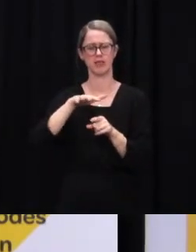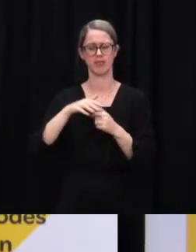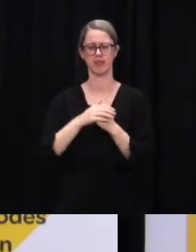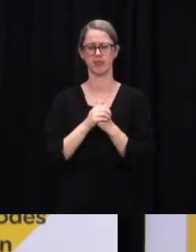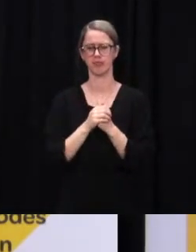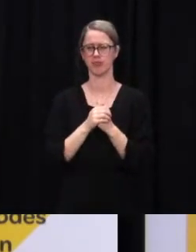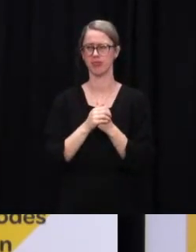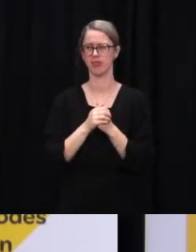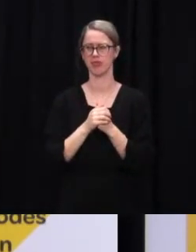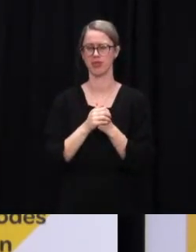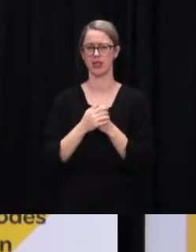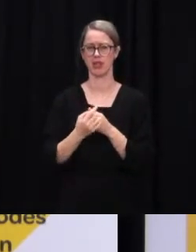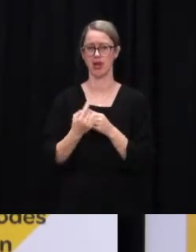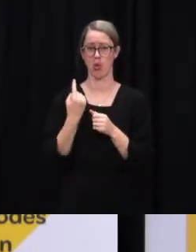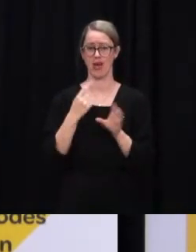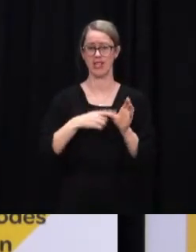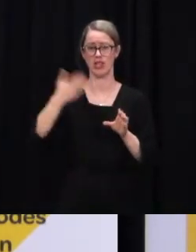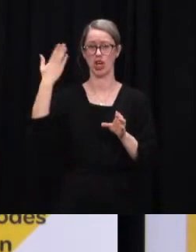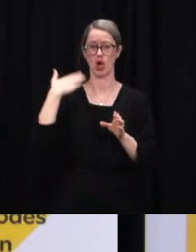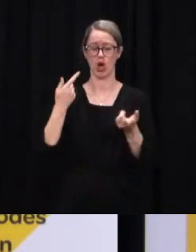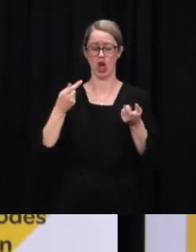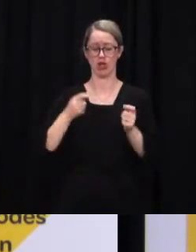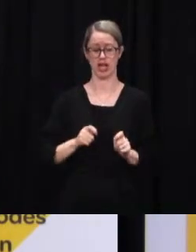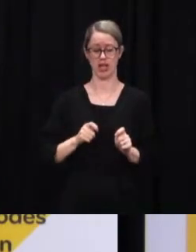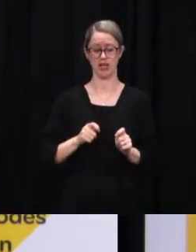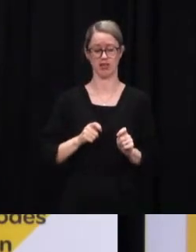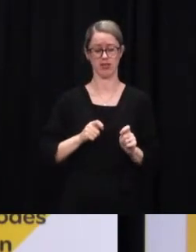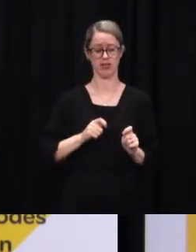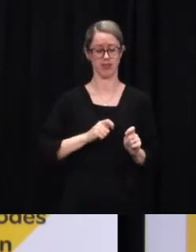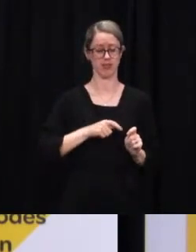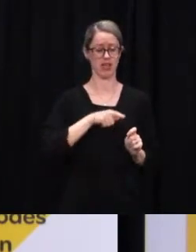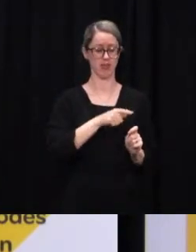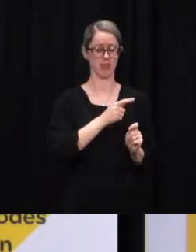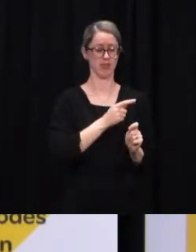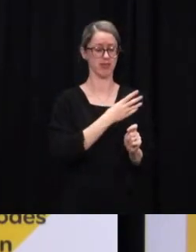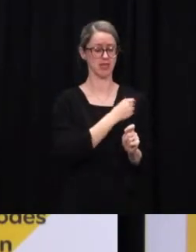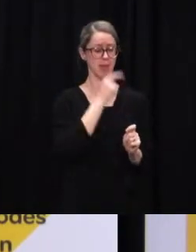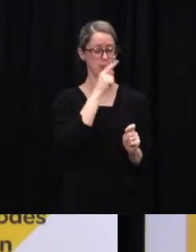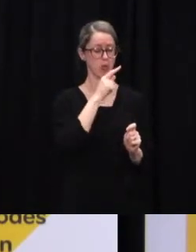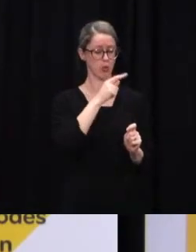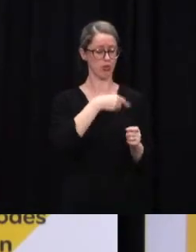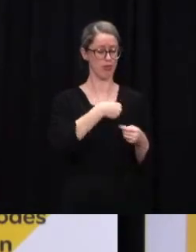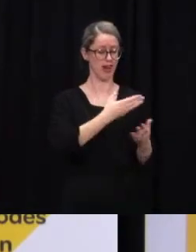folk cause was on housing everyone. Again that focus comes on straightaway in these